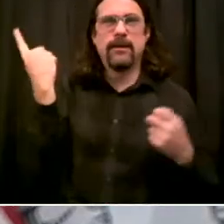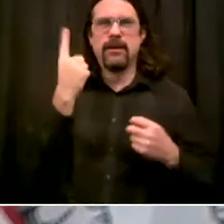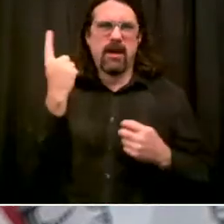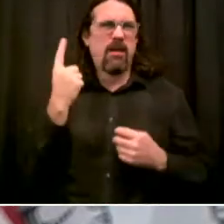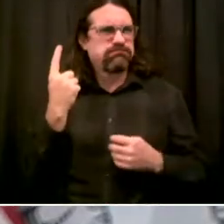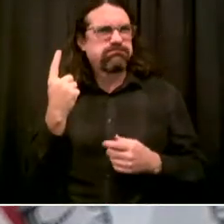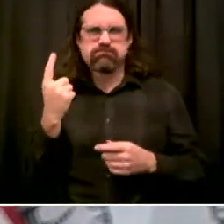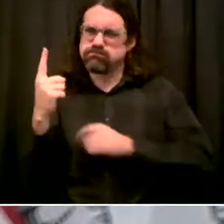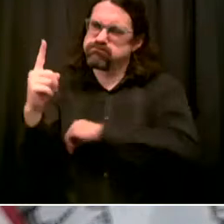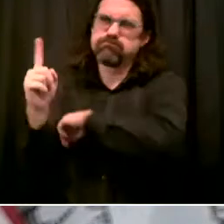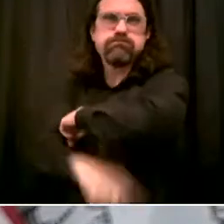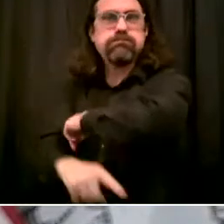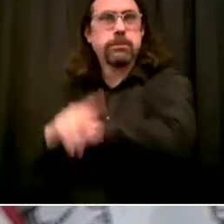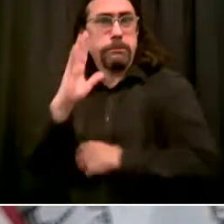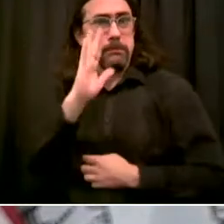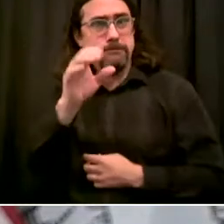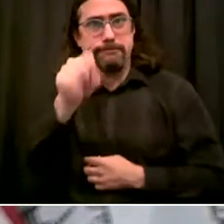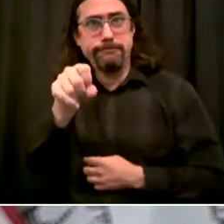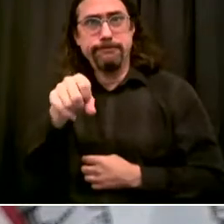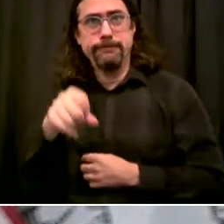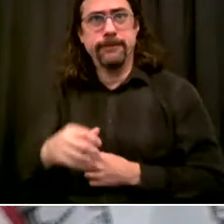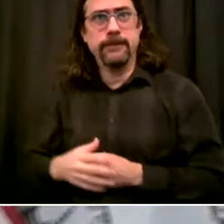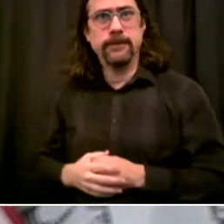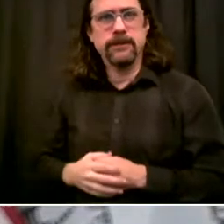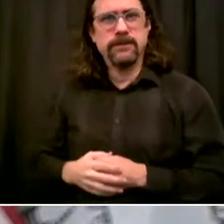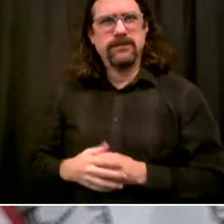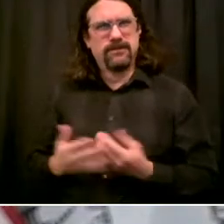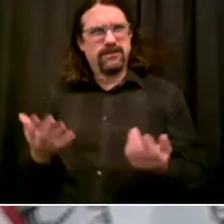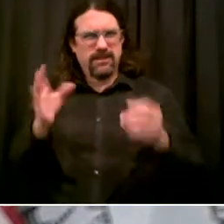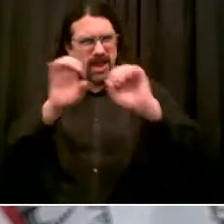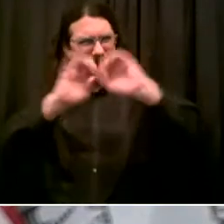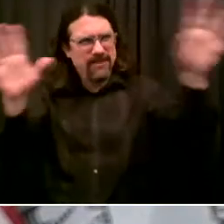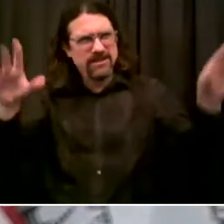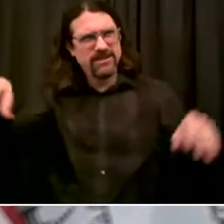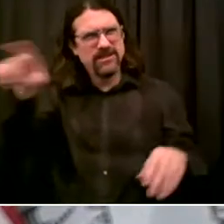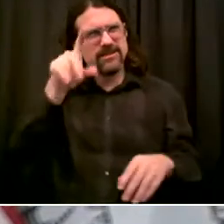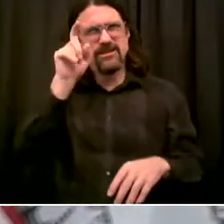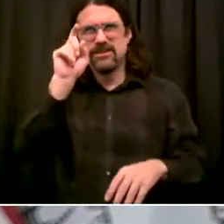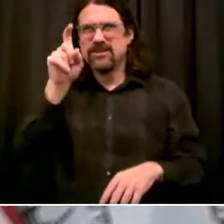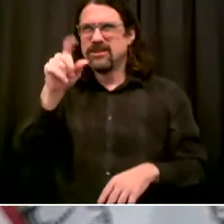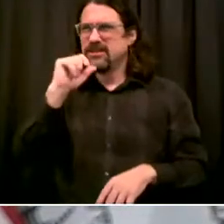CONSEQUENCES, ITIT IS AS SISIMP AS THAT. YOU ARE NOT SUPPOSED